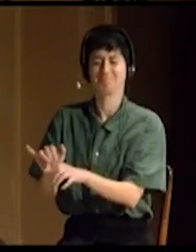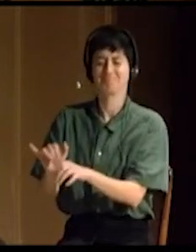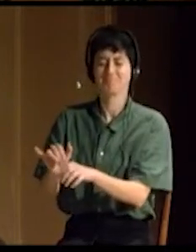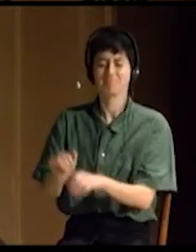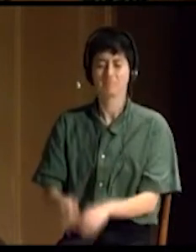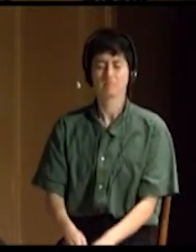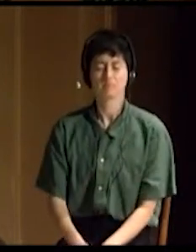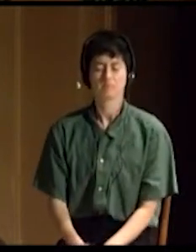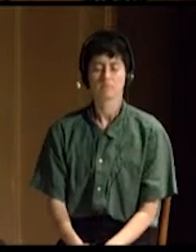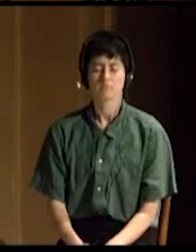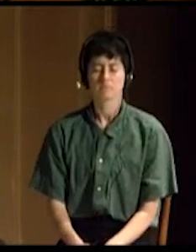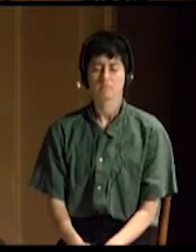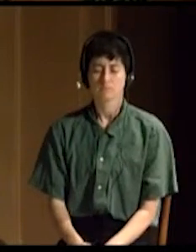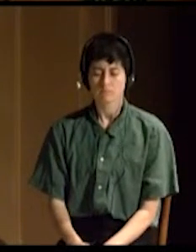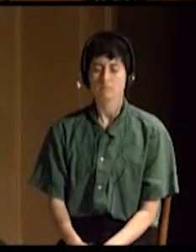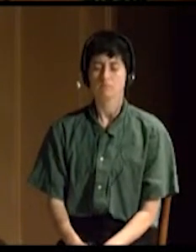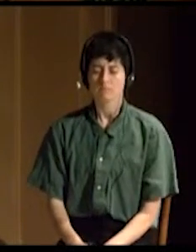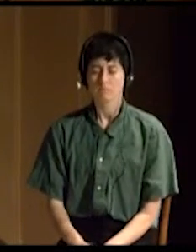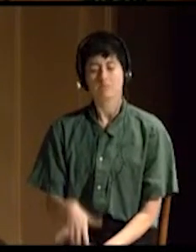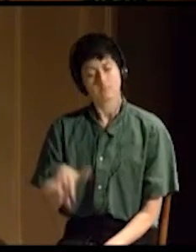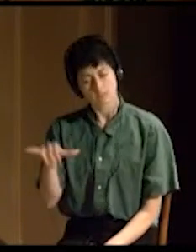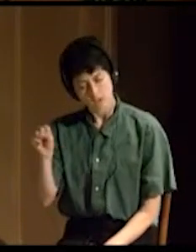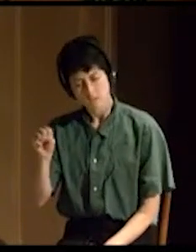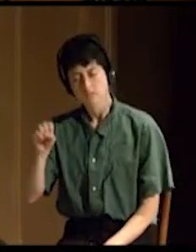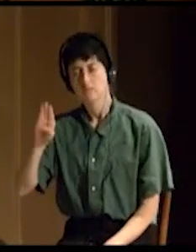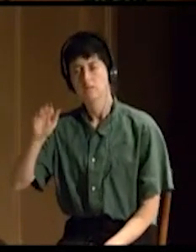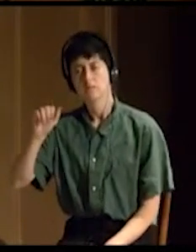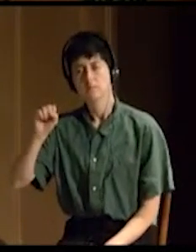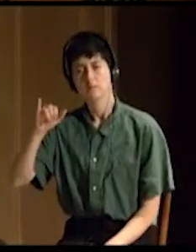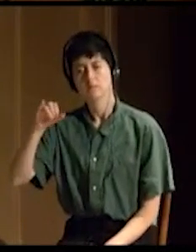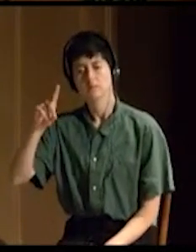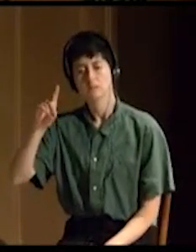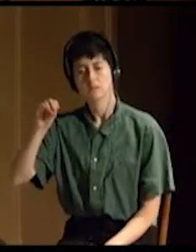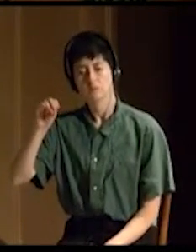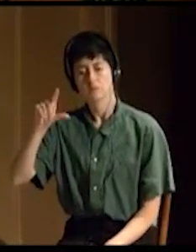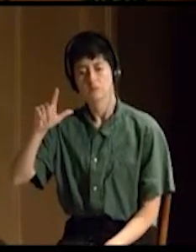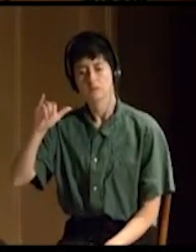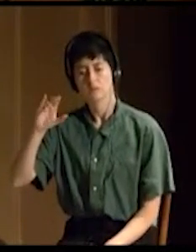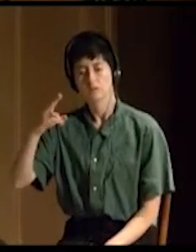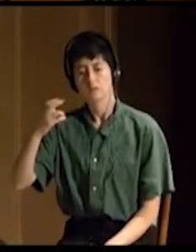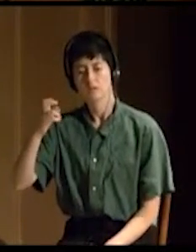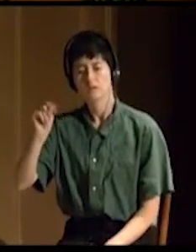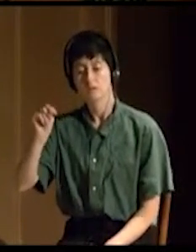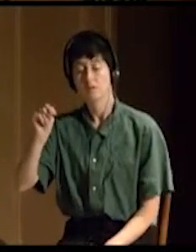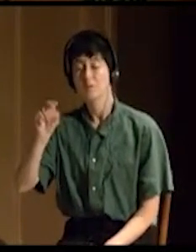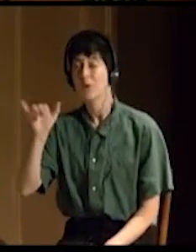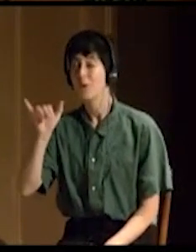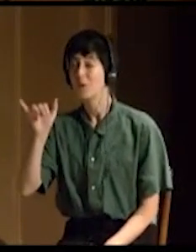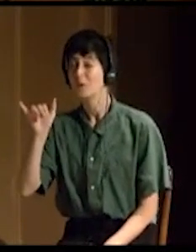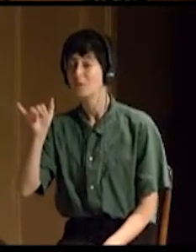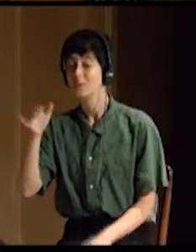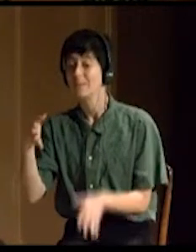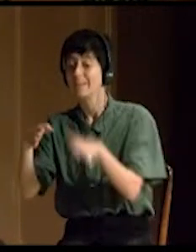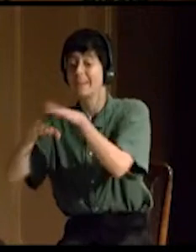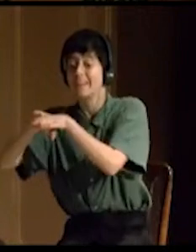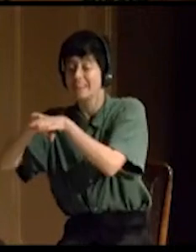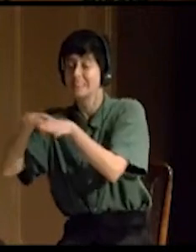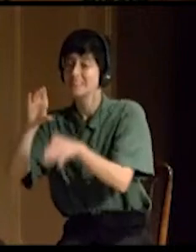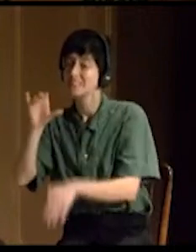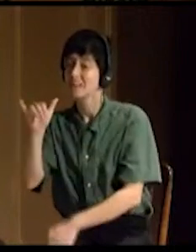that is a basidiolichen and a cyanolichen. So they also have cyanobacteria as their photobiont.